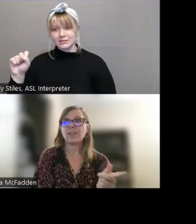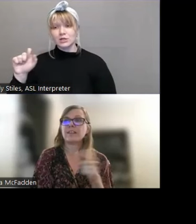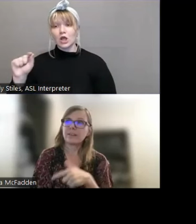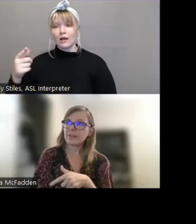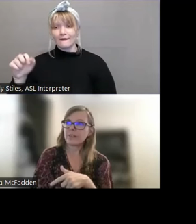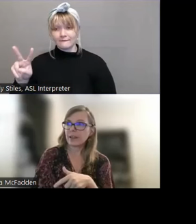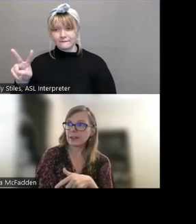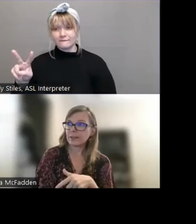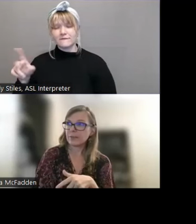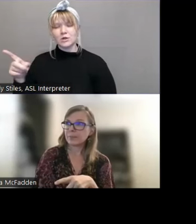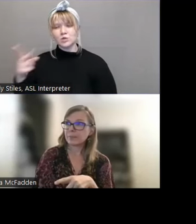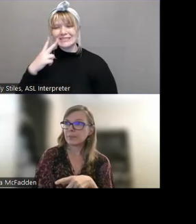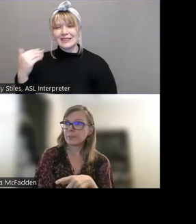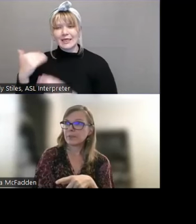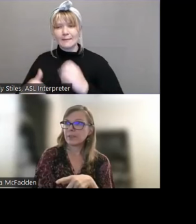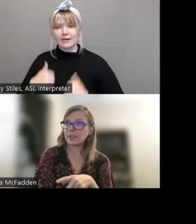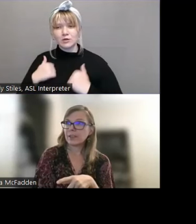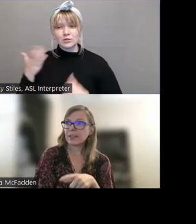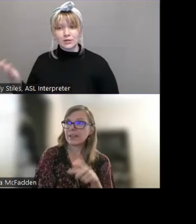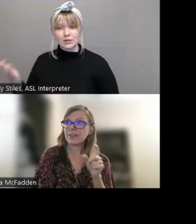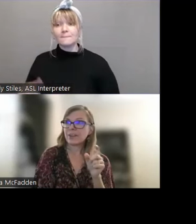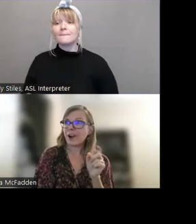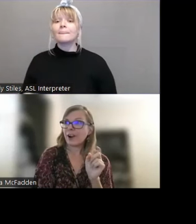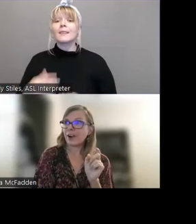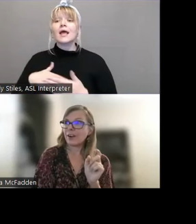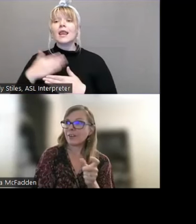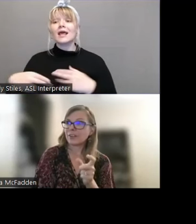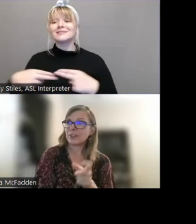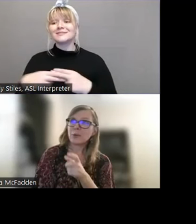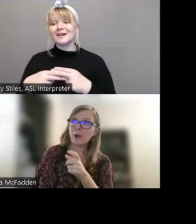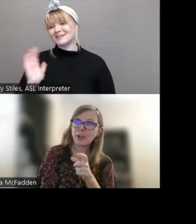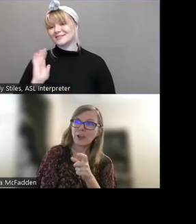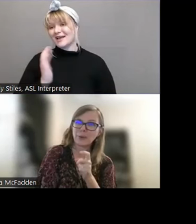On the next slide is our QR code.